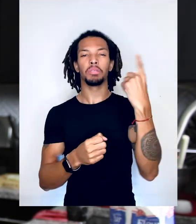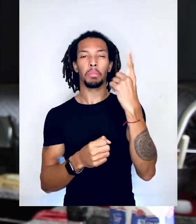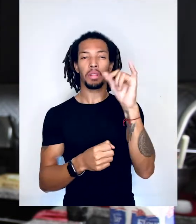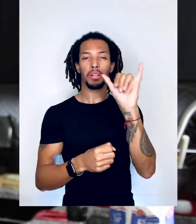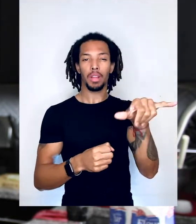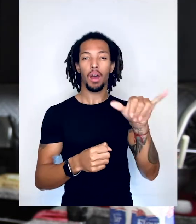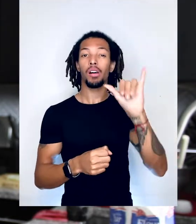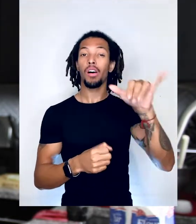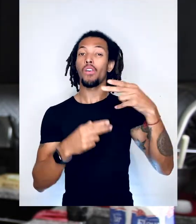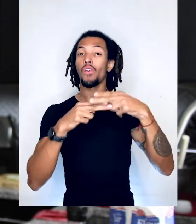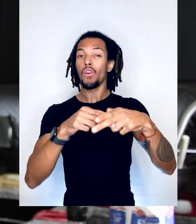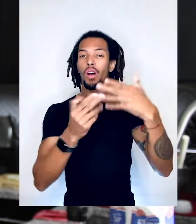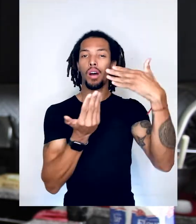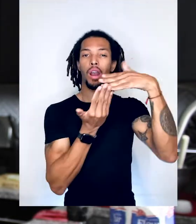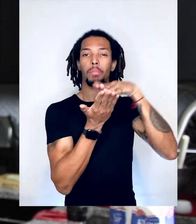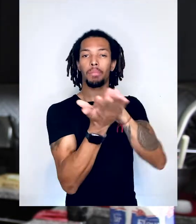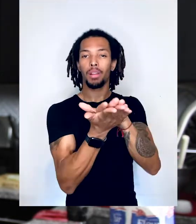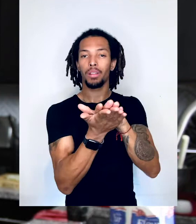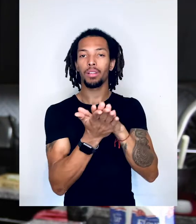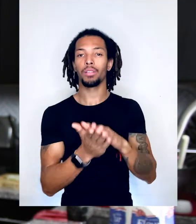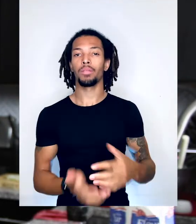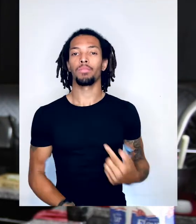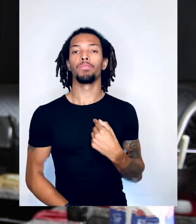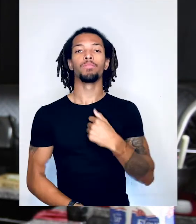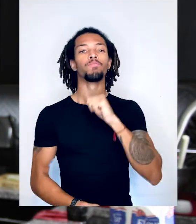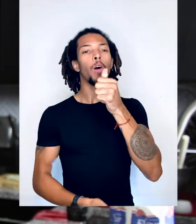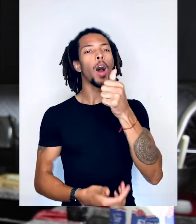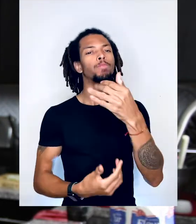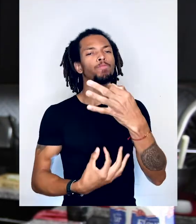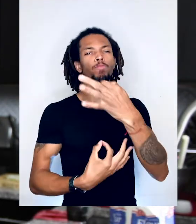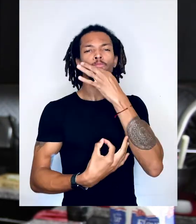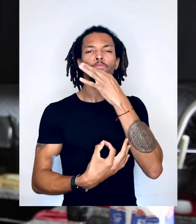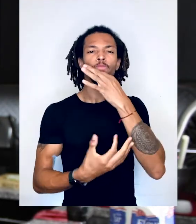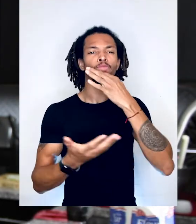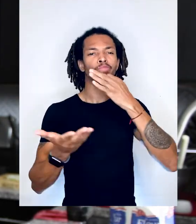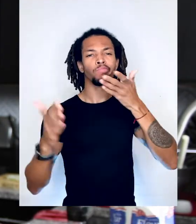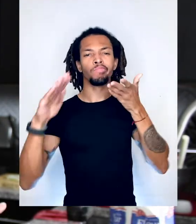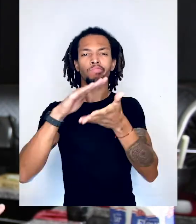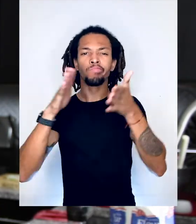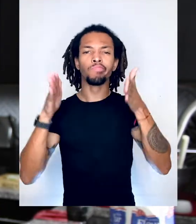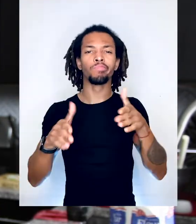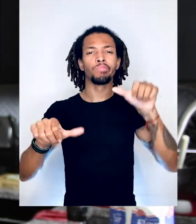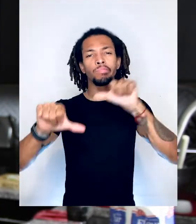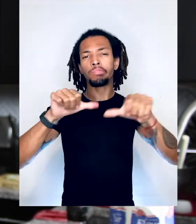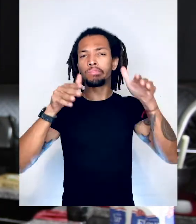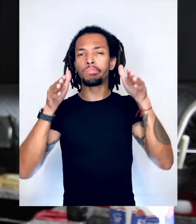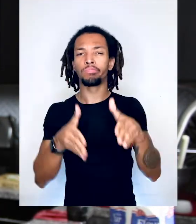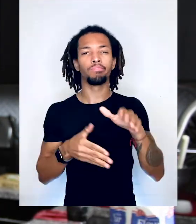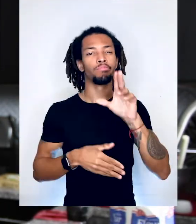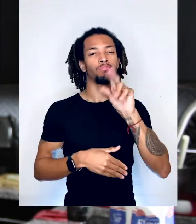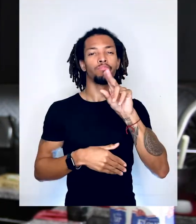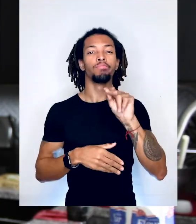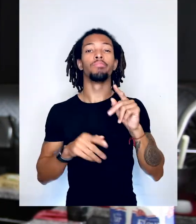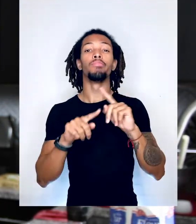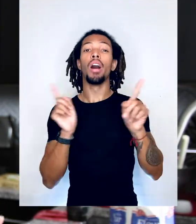It's called lamination. And I'm not an expert baker, nor am I a scientist, but basically